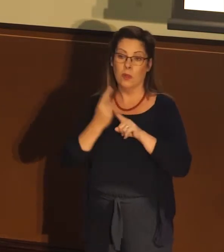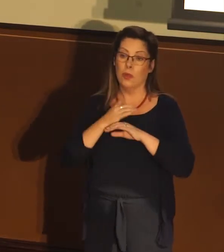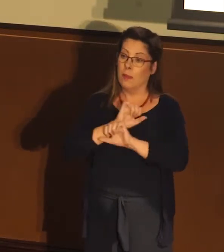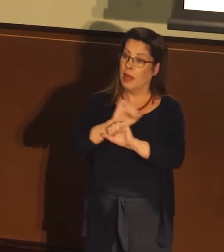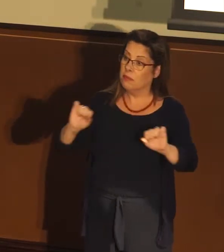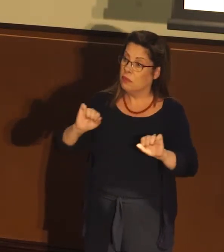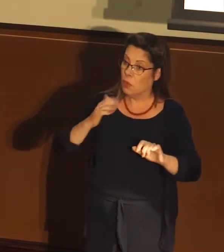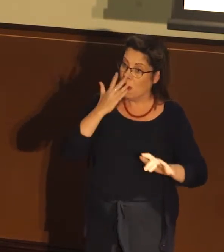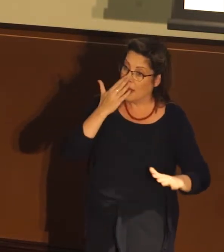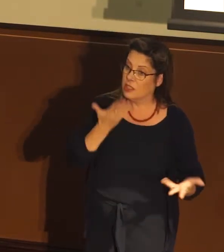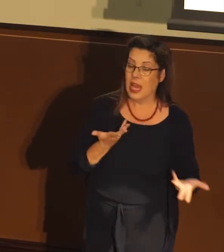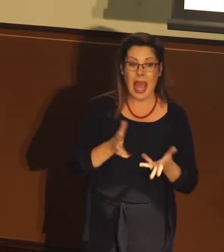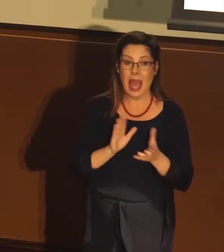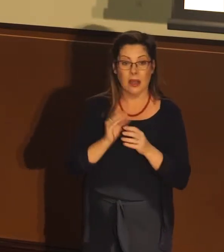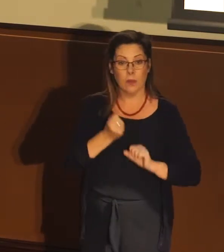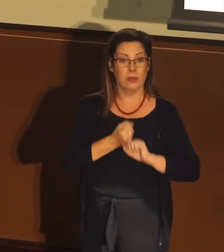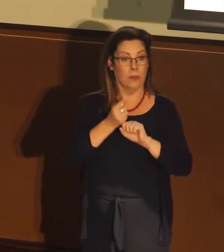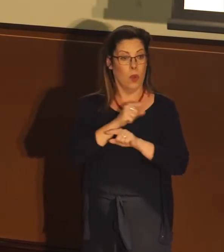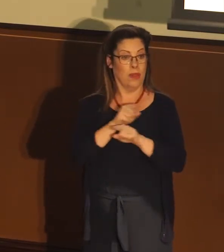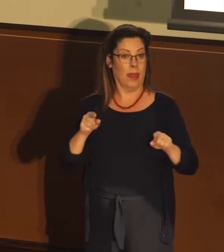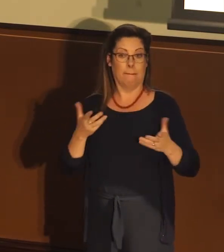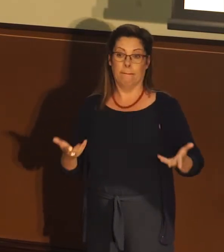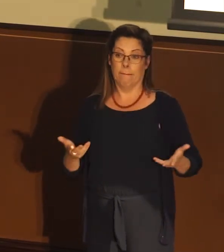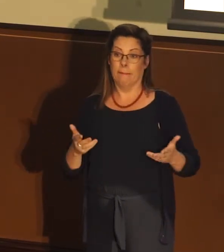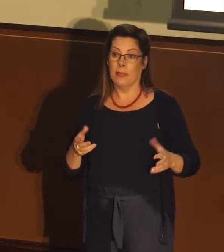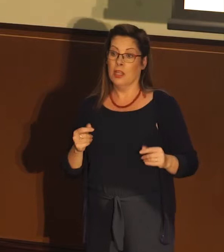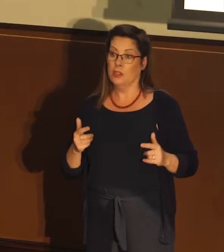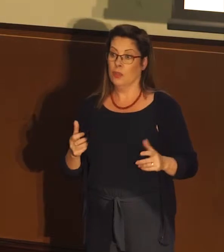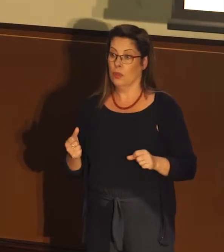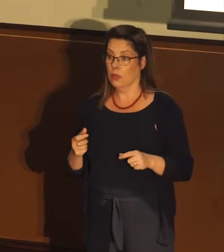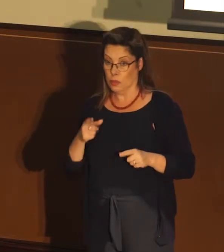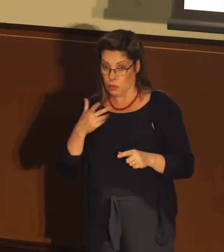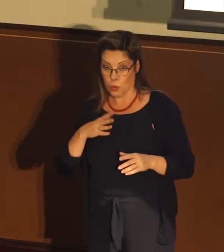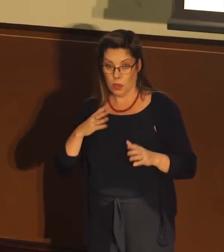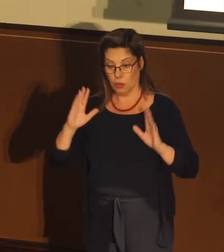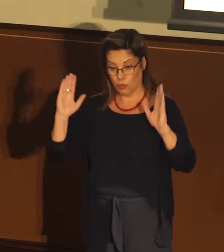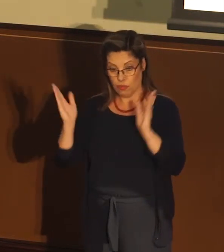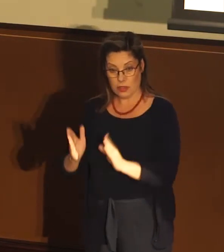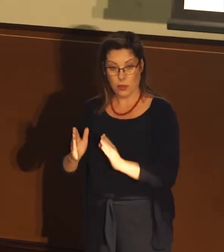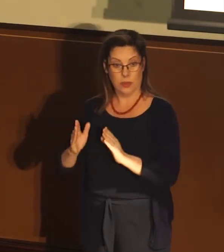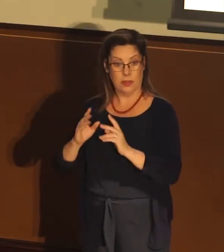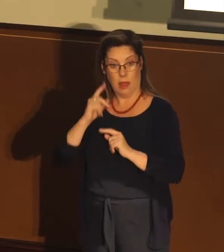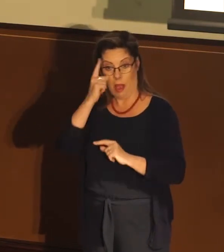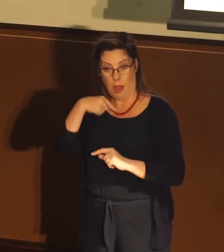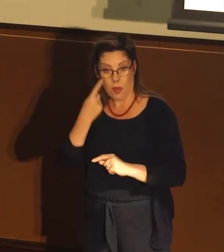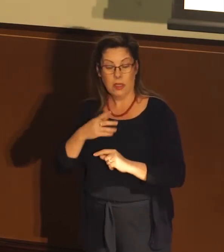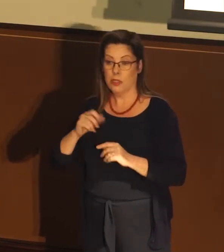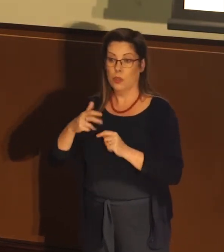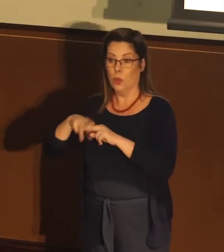how we can get them to get to the point that they need to do. Do they want to be reducing hours, they want to be increasing hours, what do they want to do?